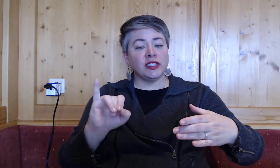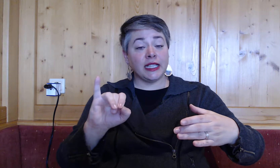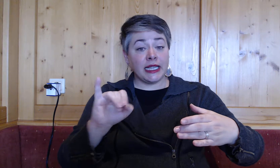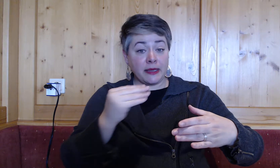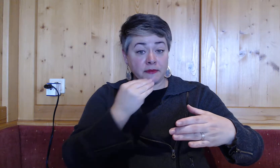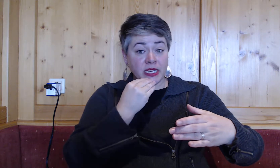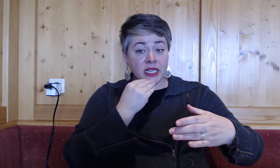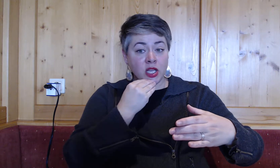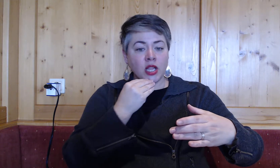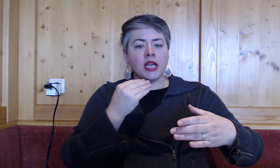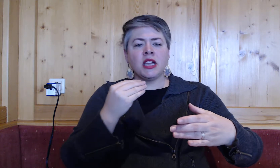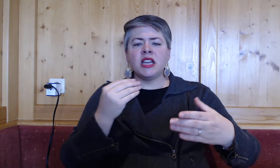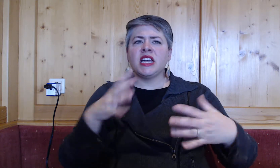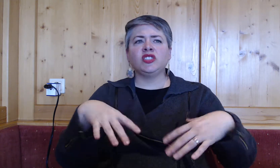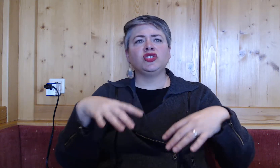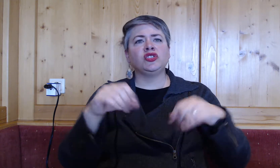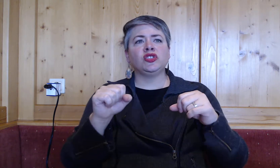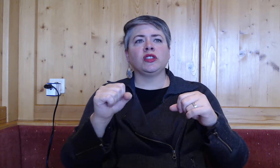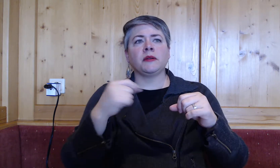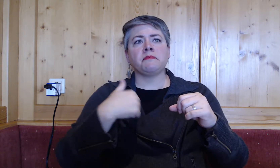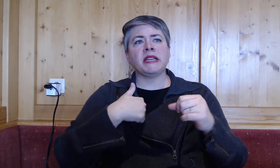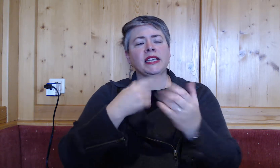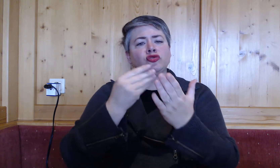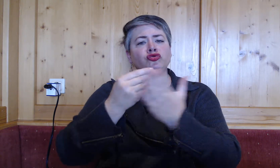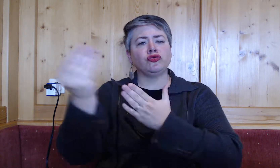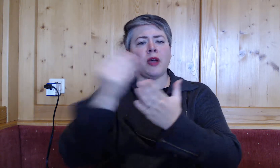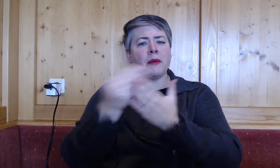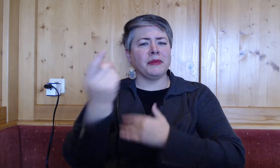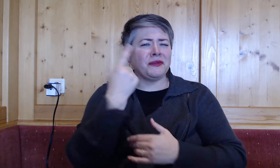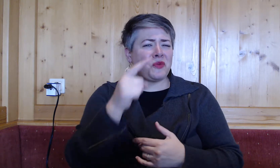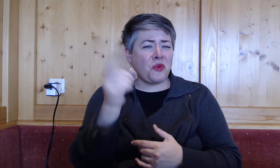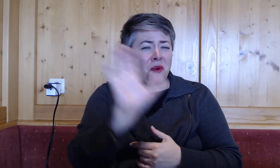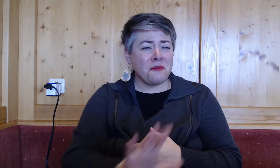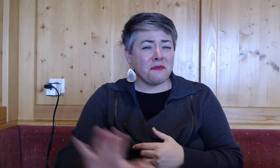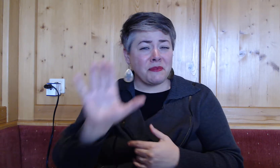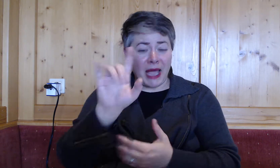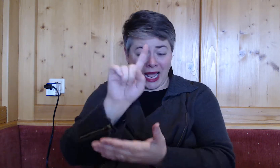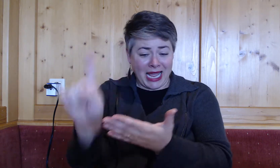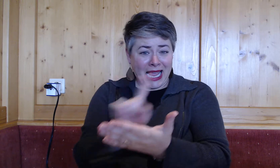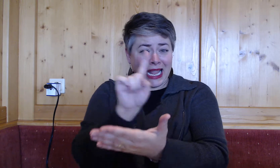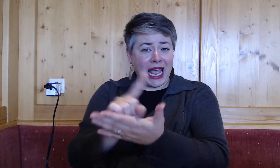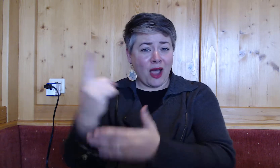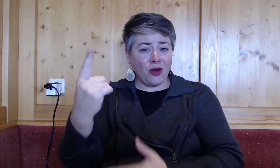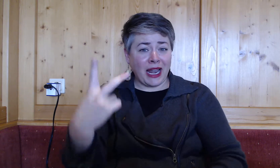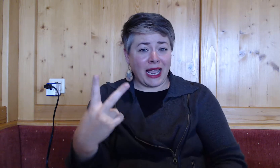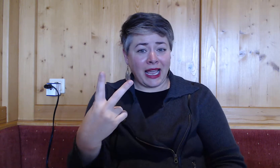it took me about an hour and a half to shop.